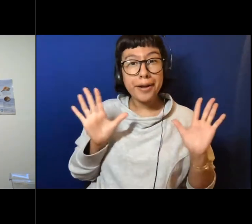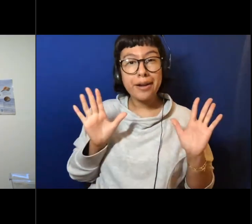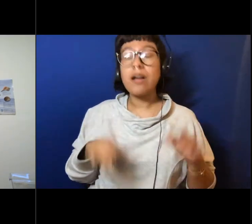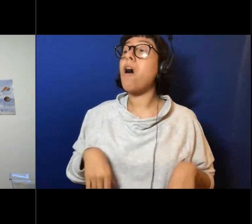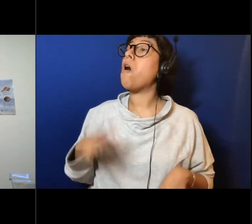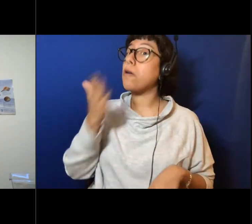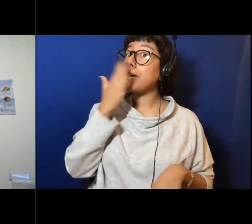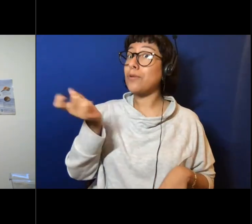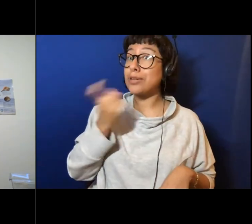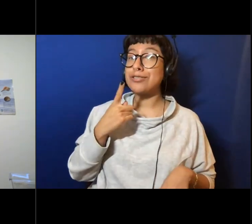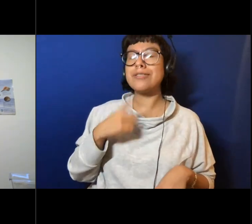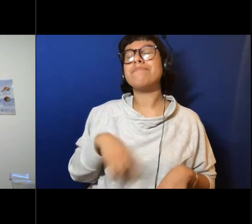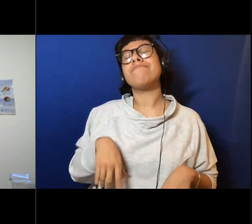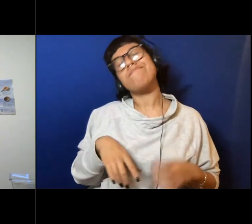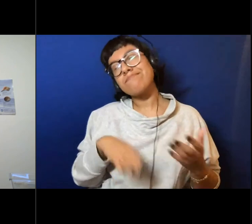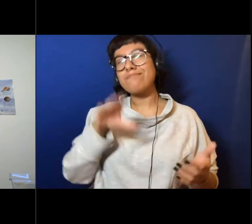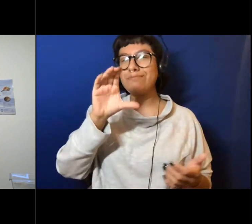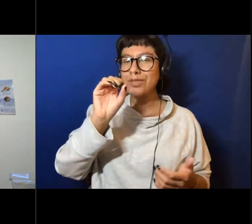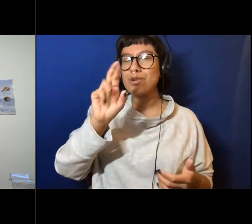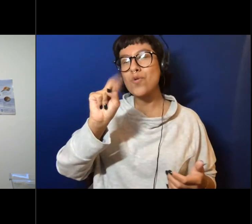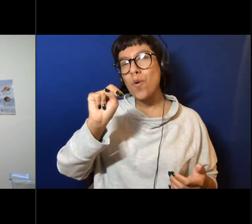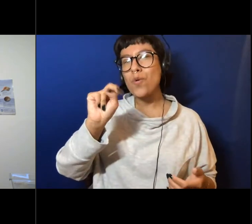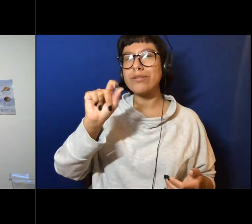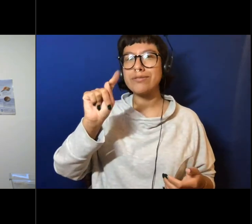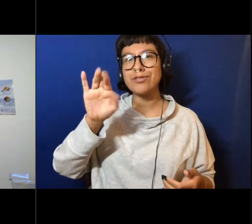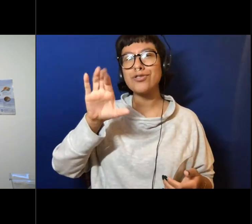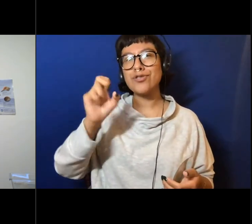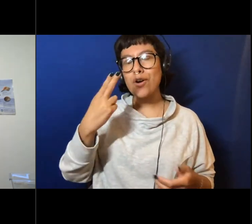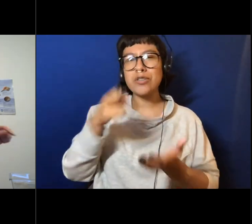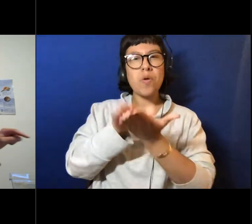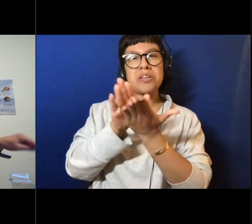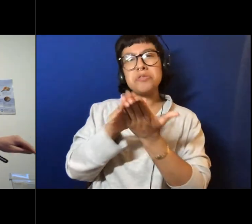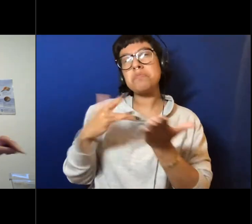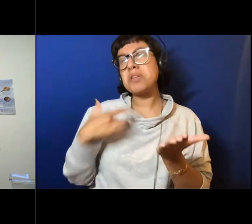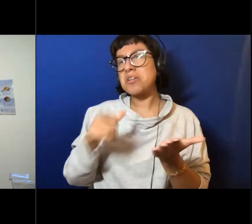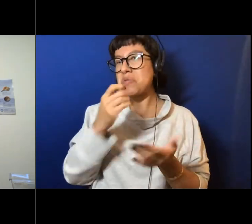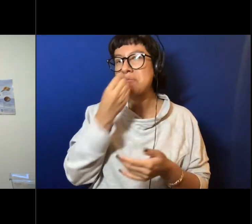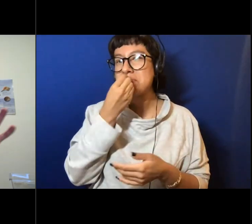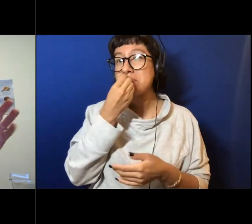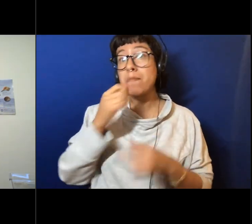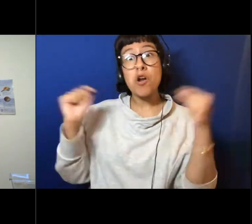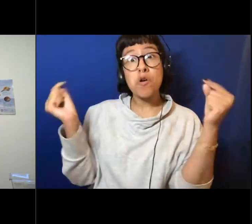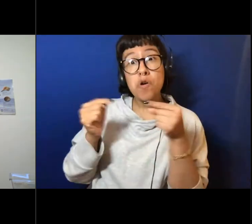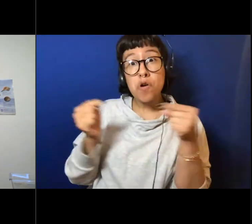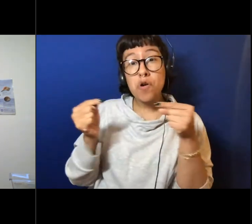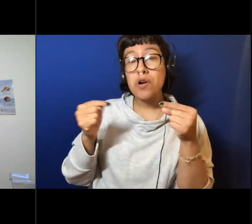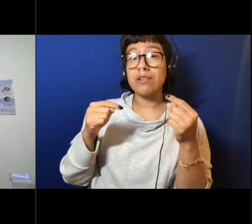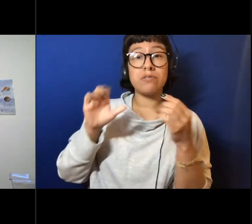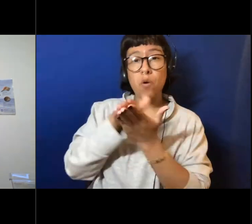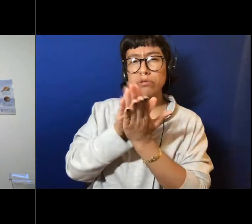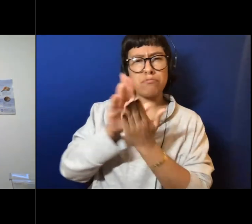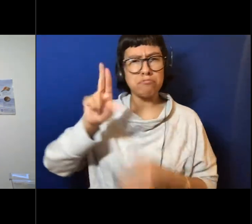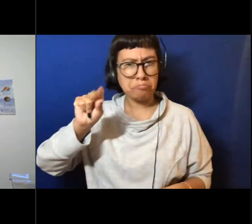So cornstarch is not what oysters would normally eat, but it also doesn't hurt them. But these oysters have filtered that cornstarch out of the water.